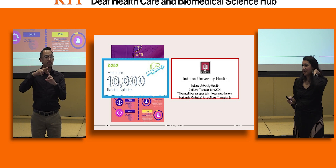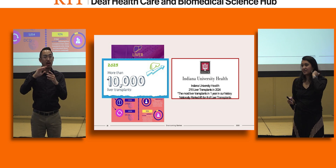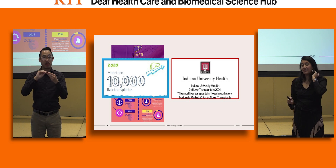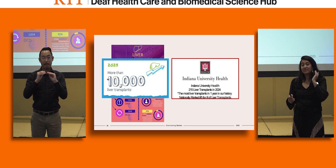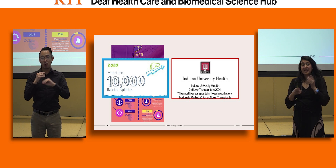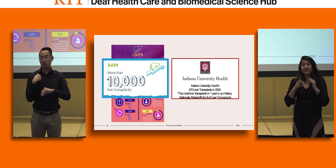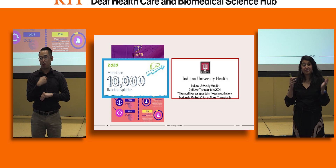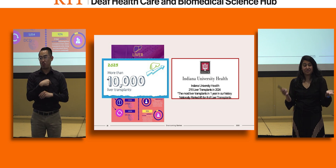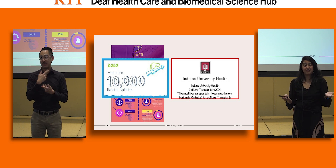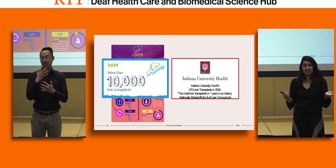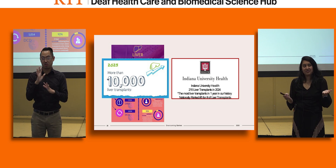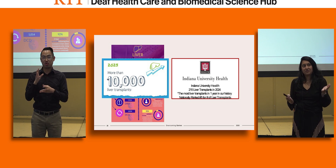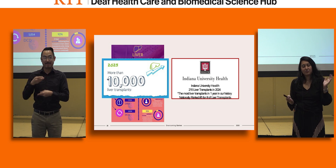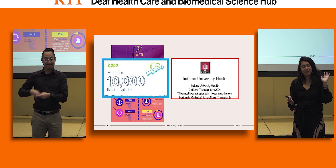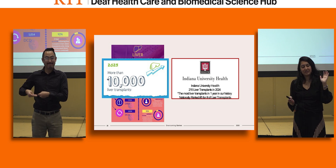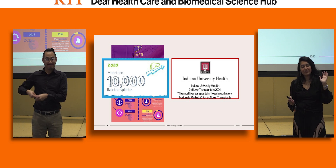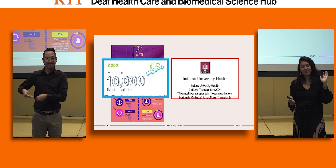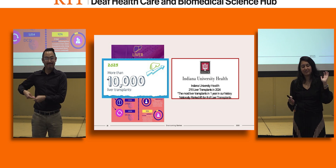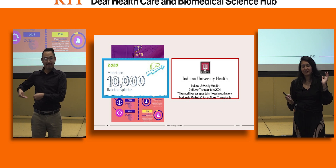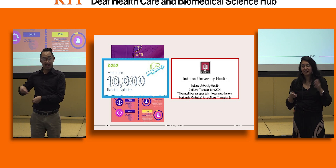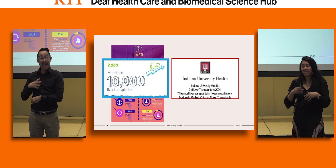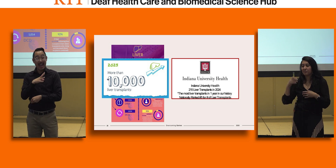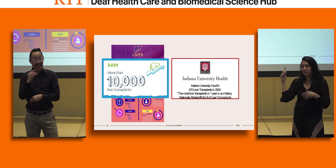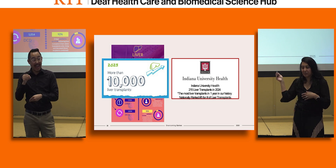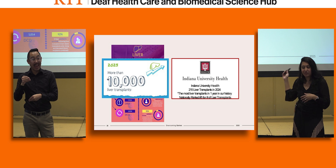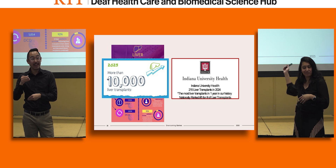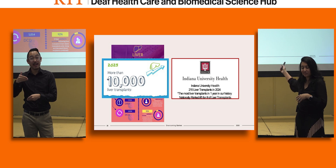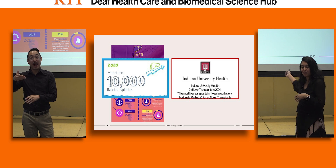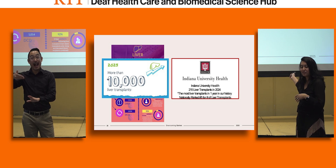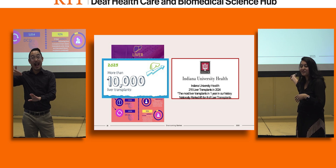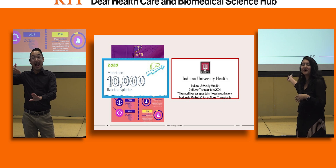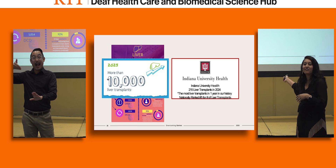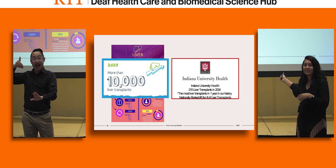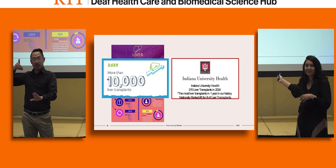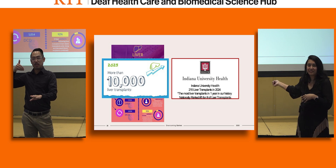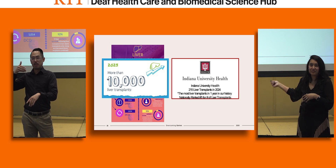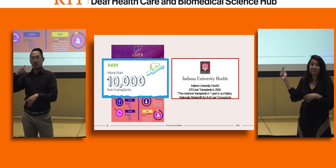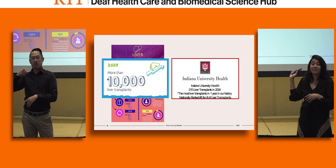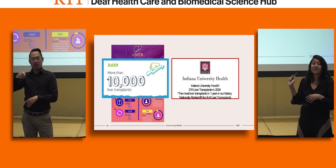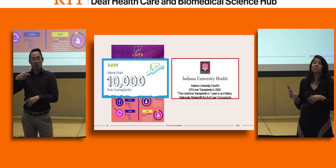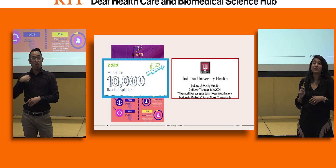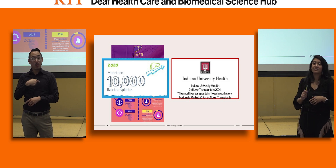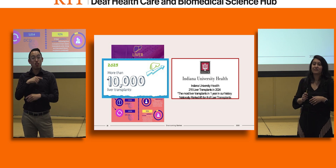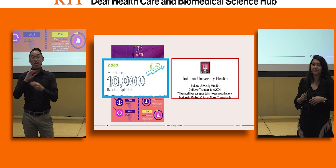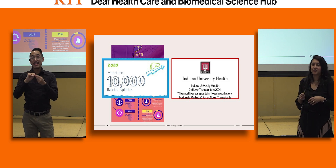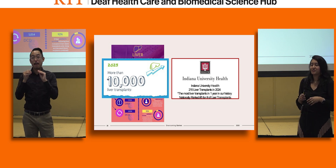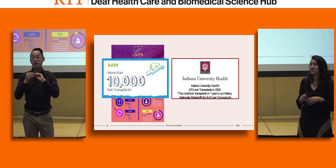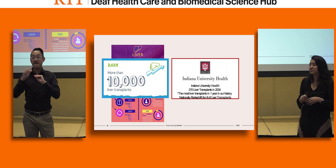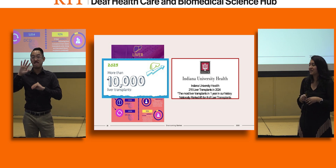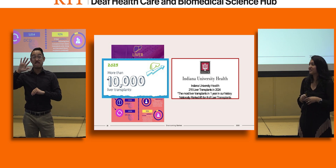And, nationally, we did the top number. We were fifth in terms of numbers of liver transplants